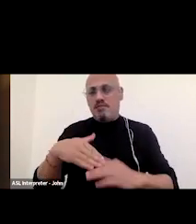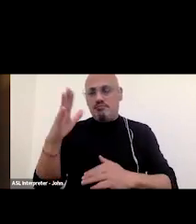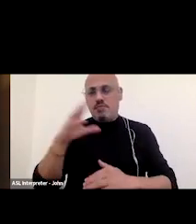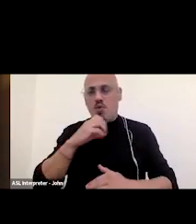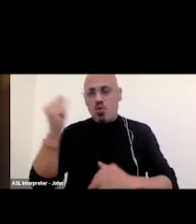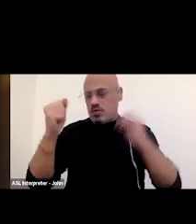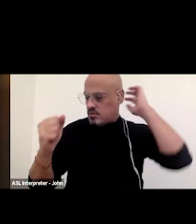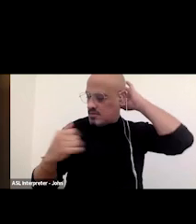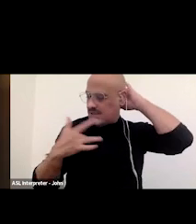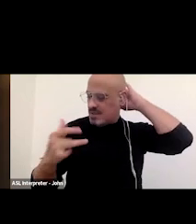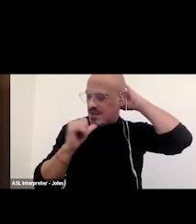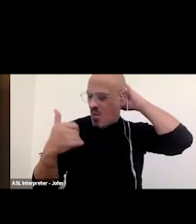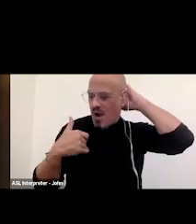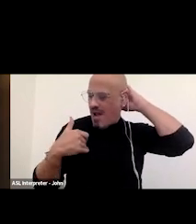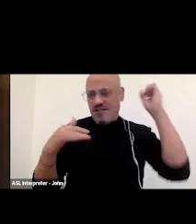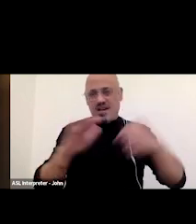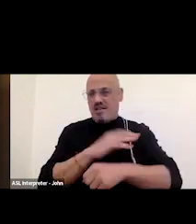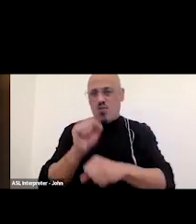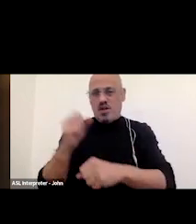and who generally don't have a sufficient work history